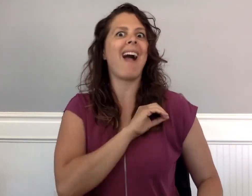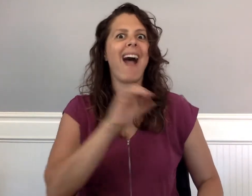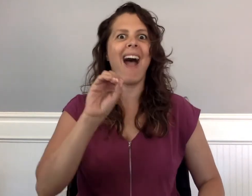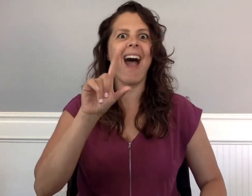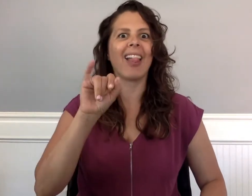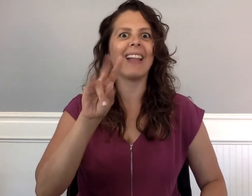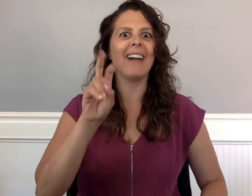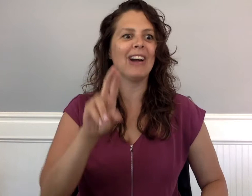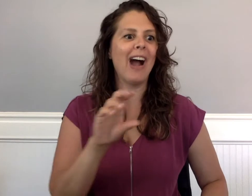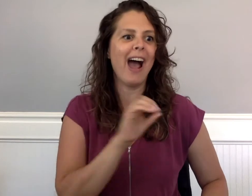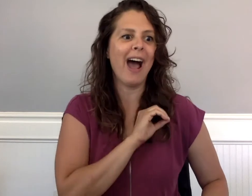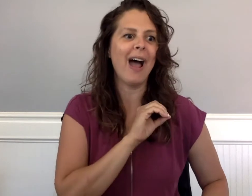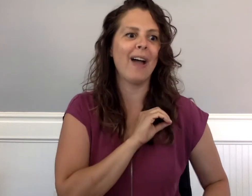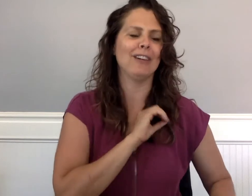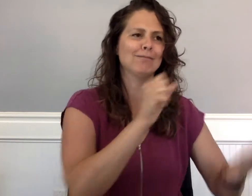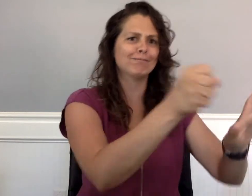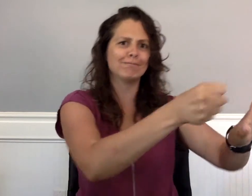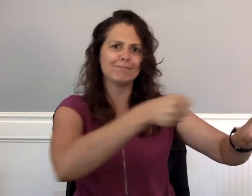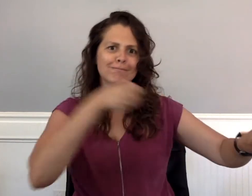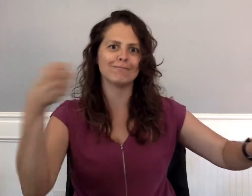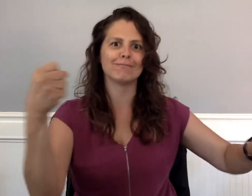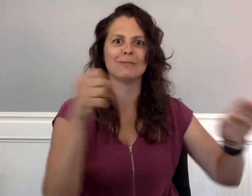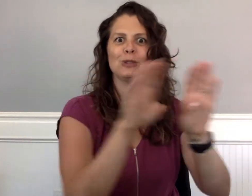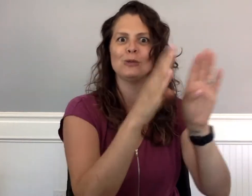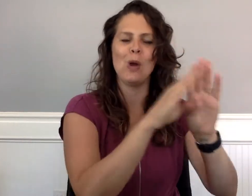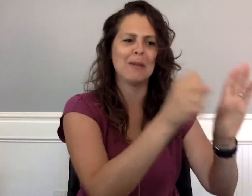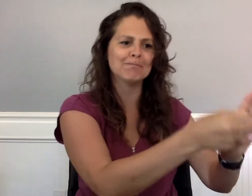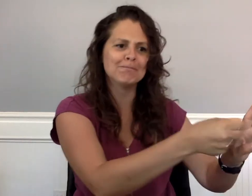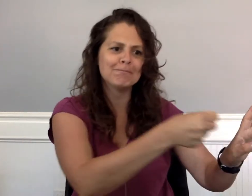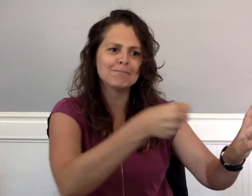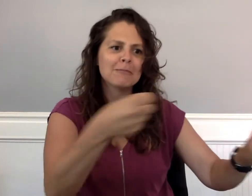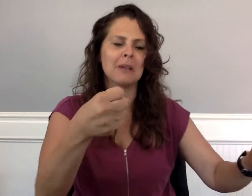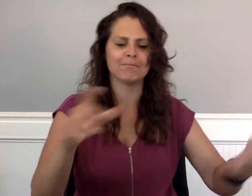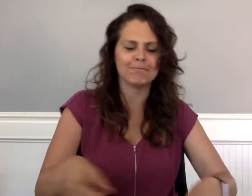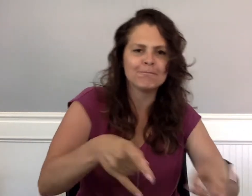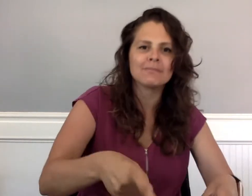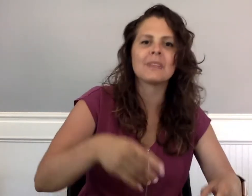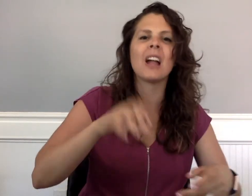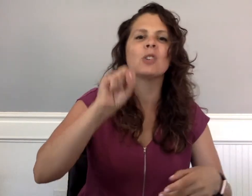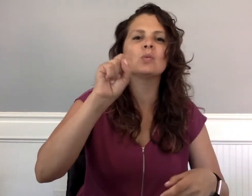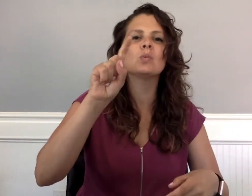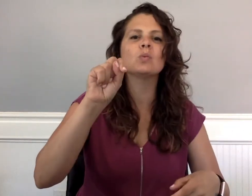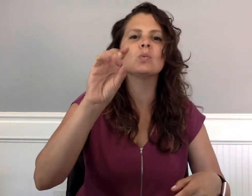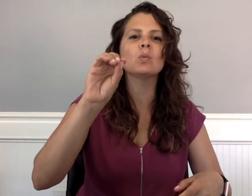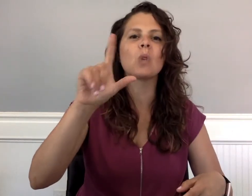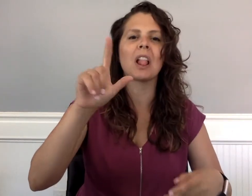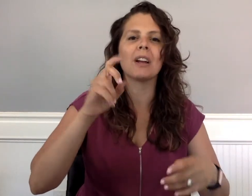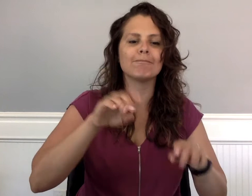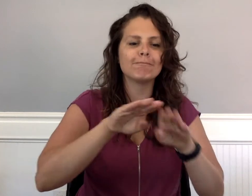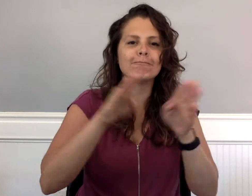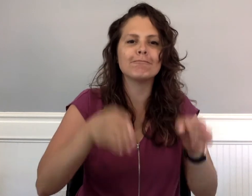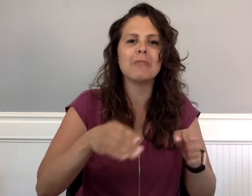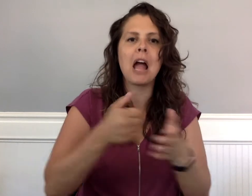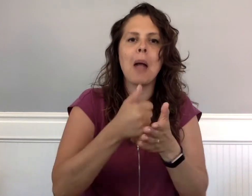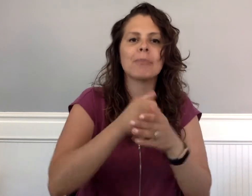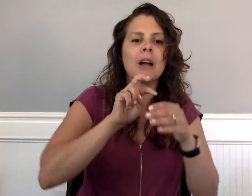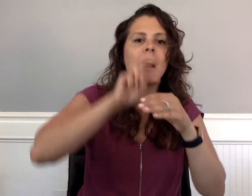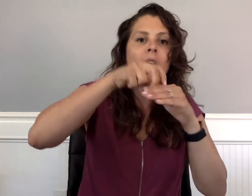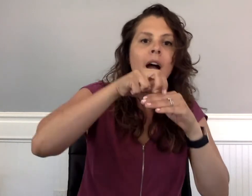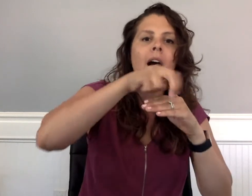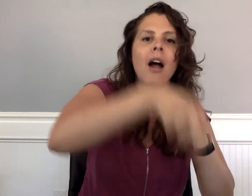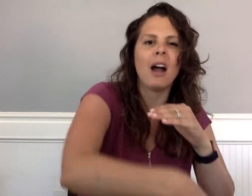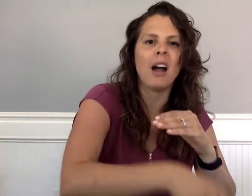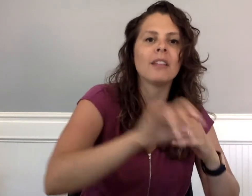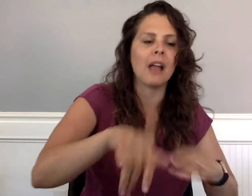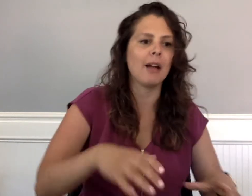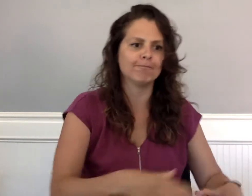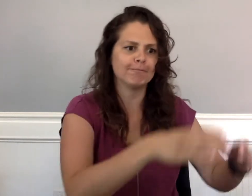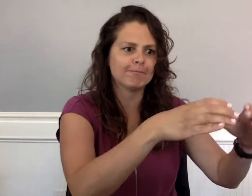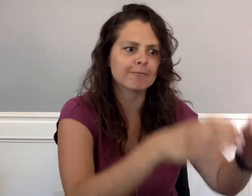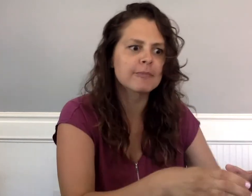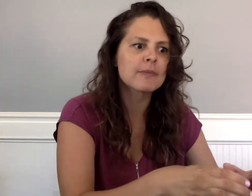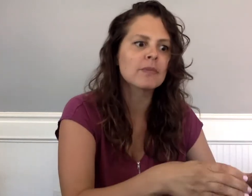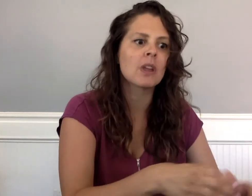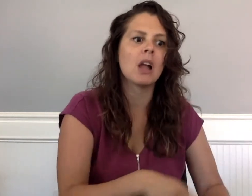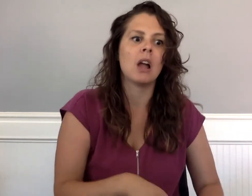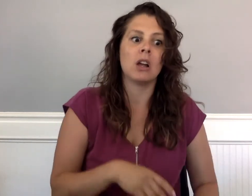Oliver opened the door and placed a stool underneath it.